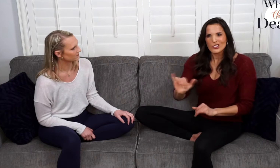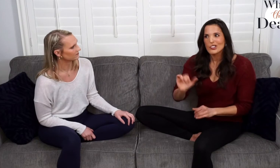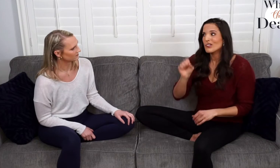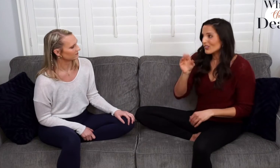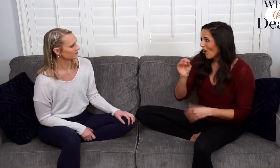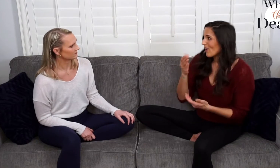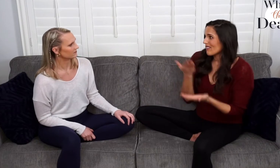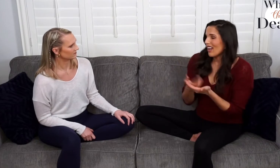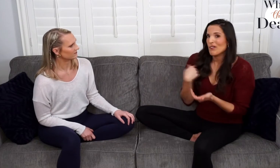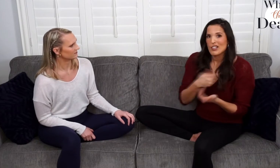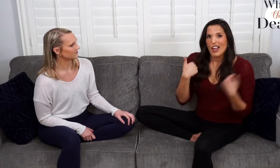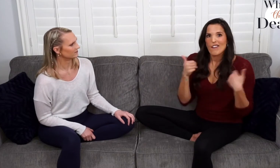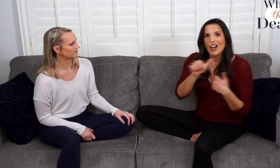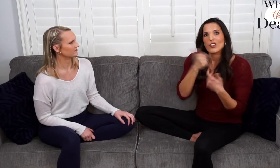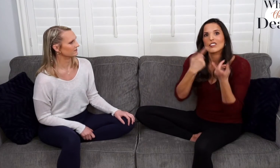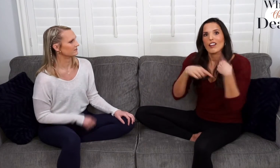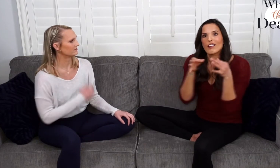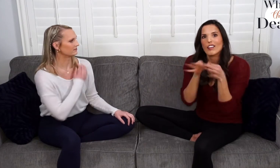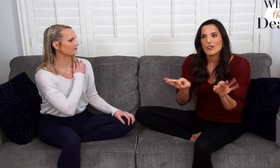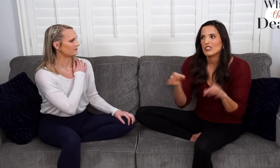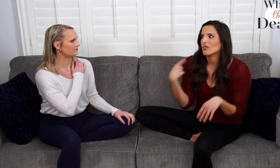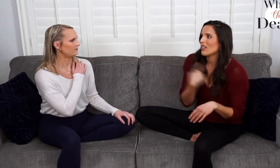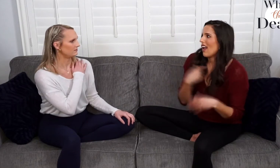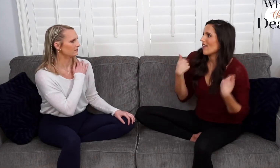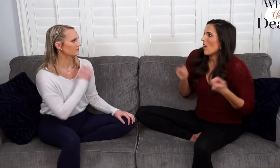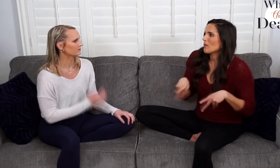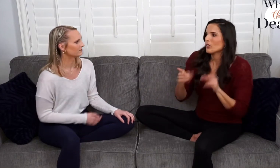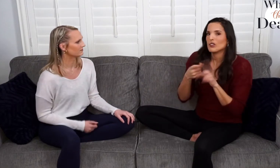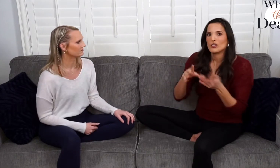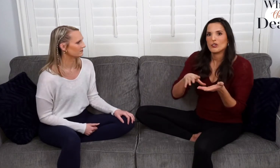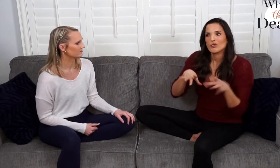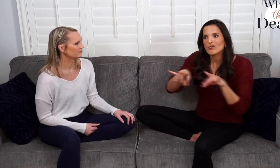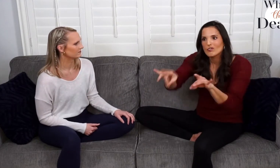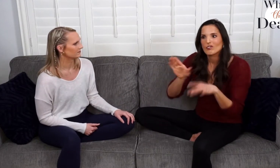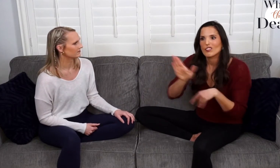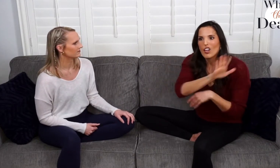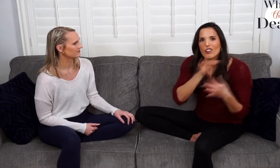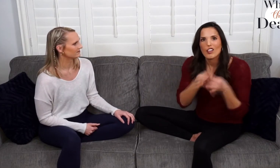language too. So the fact that we have other Sign Languages, we have the opportunity to learn